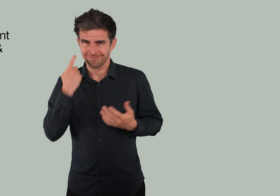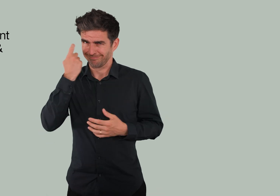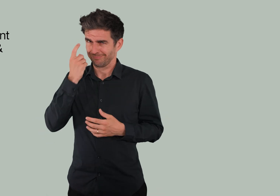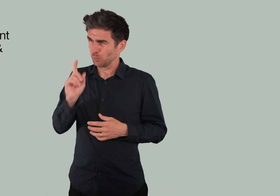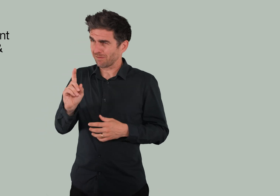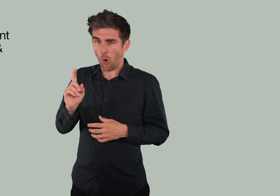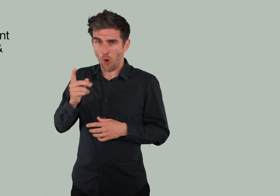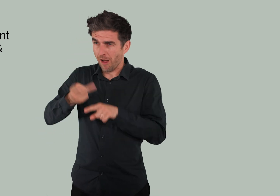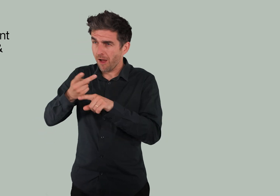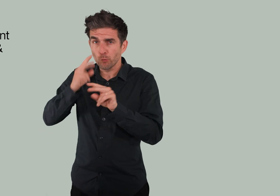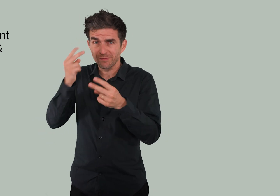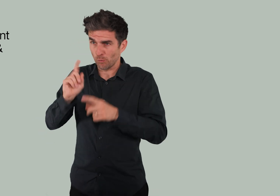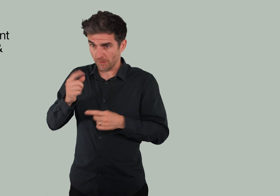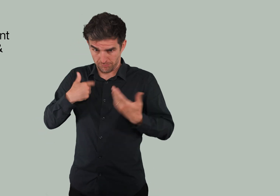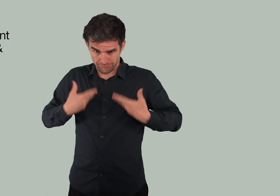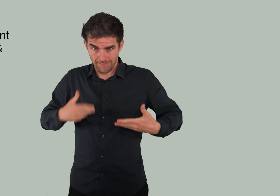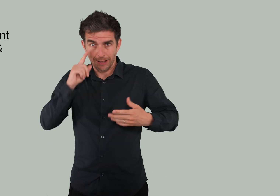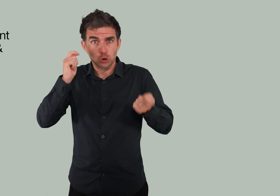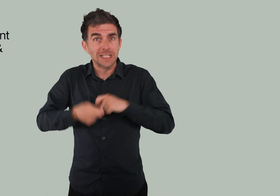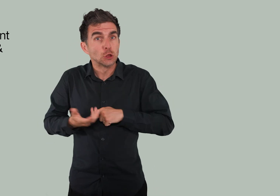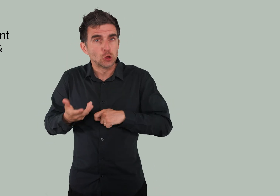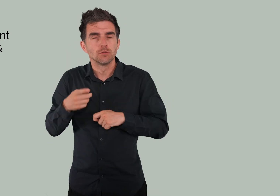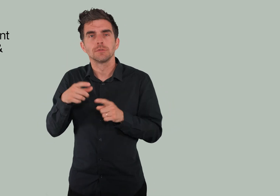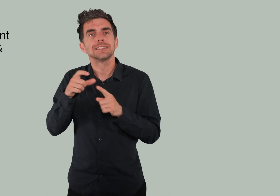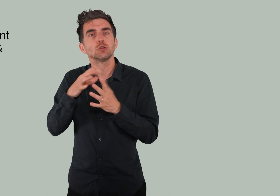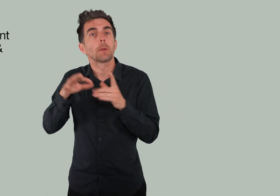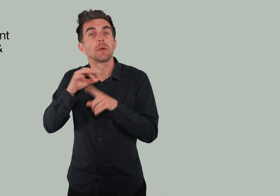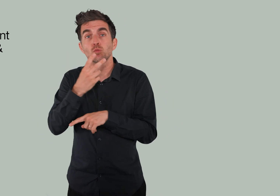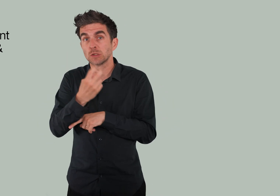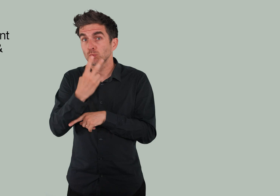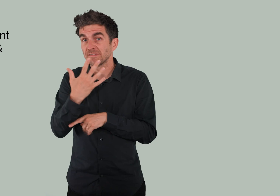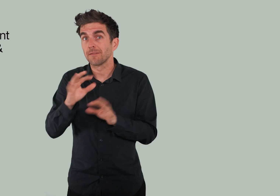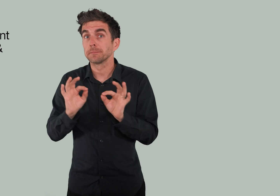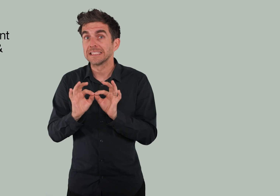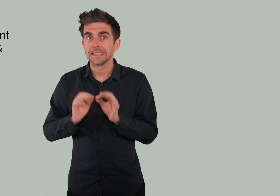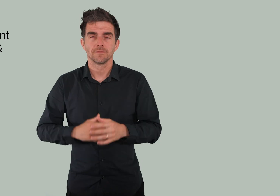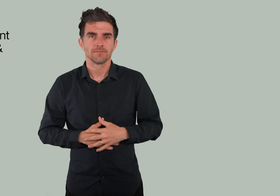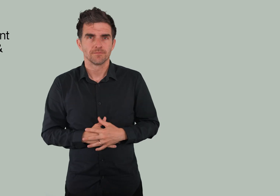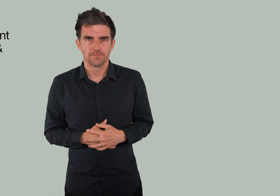question the rationale for conducting reviews (DWP, 2025b).